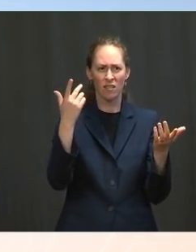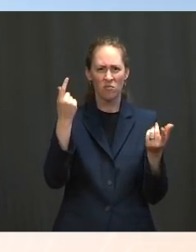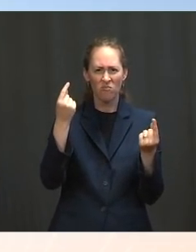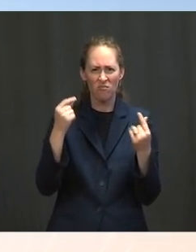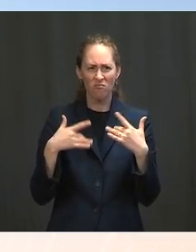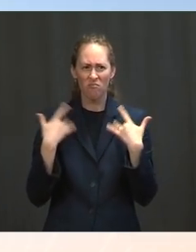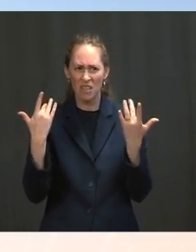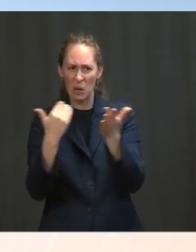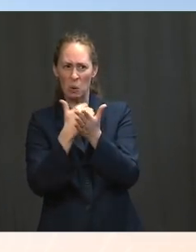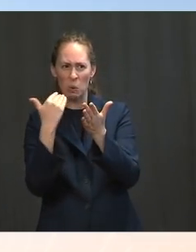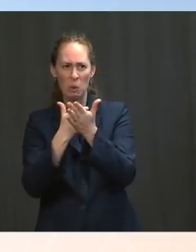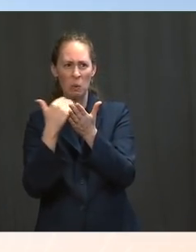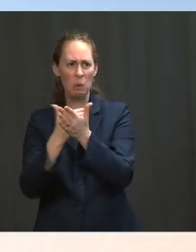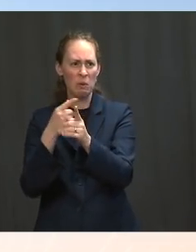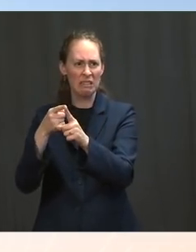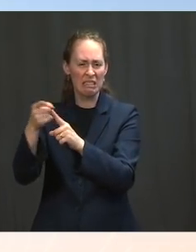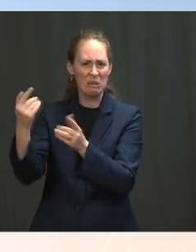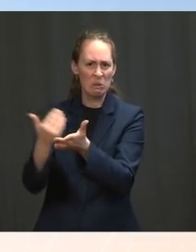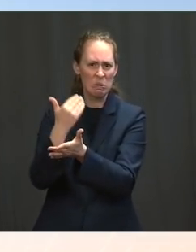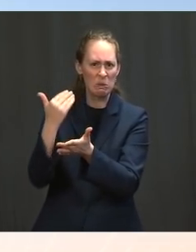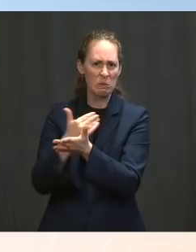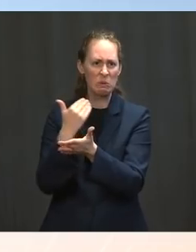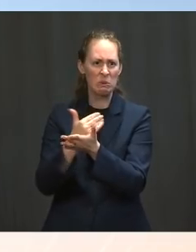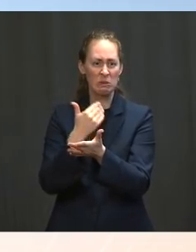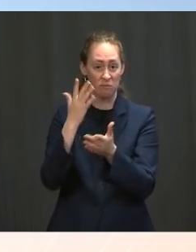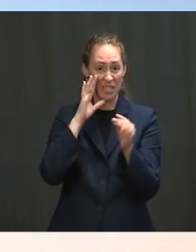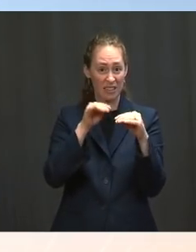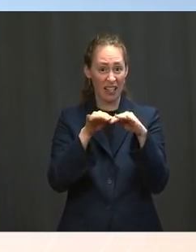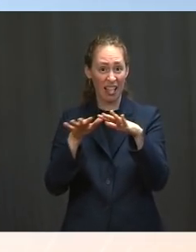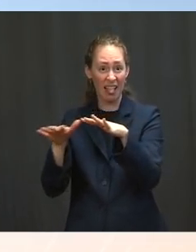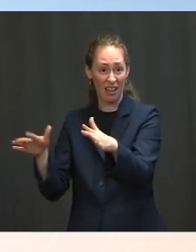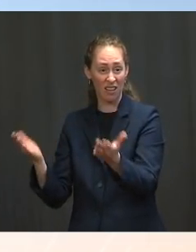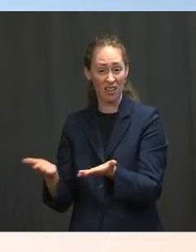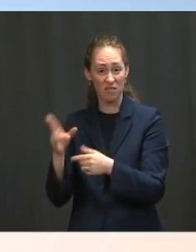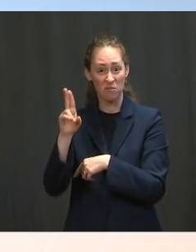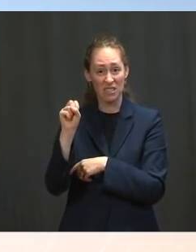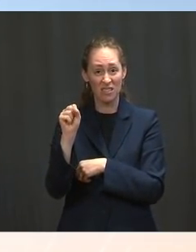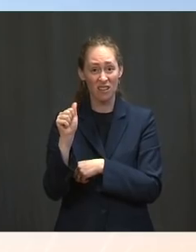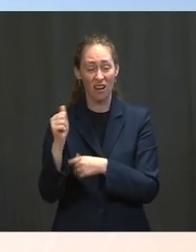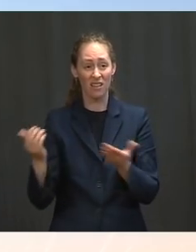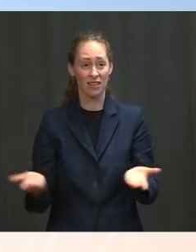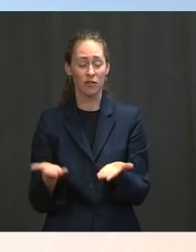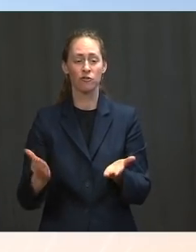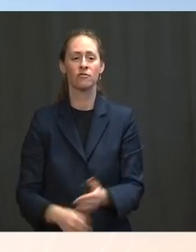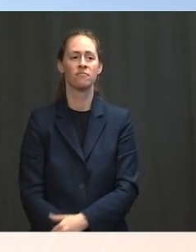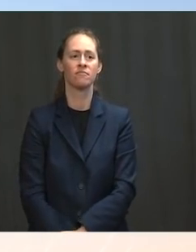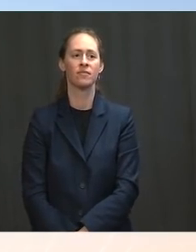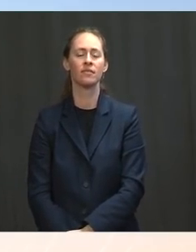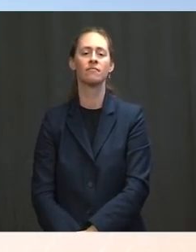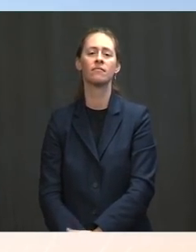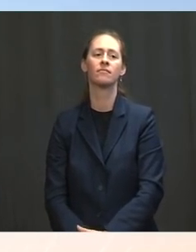And have vaccine manufacturers talked to the administration at all about protections against it? Ms. Psaki: Sure. Well, first, public health officials